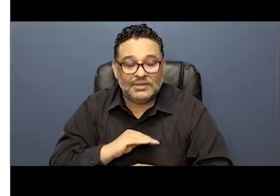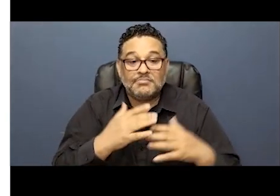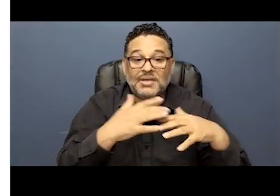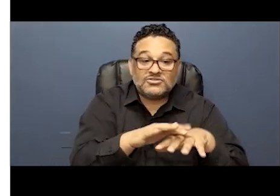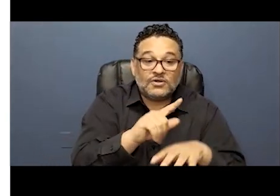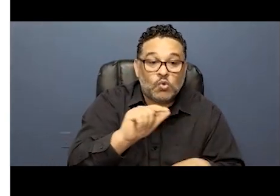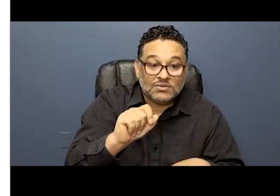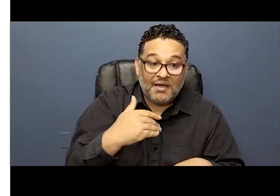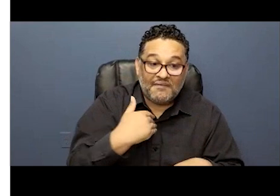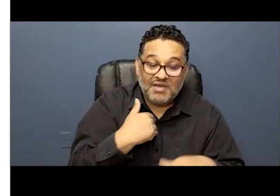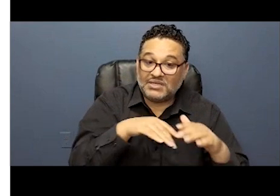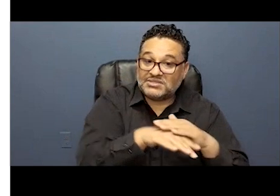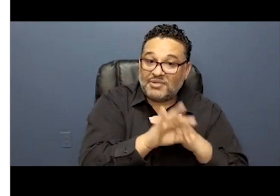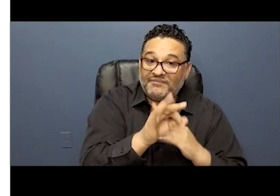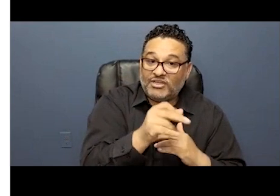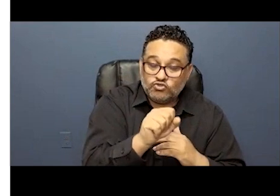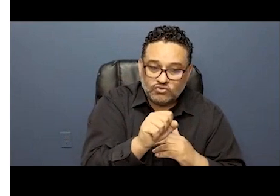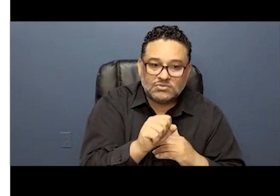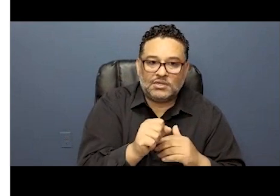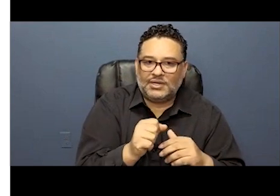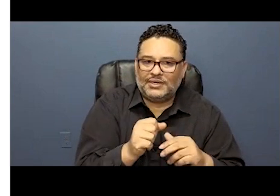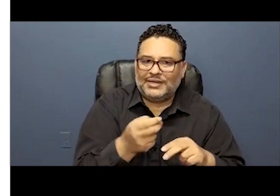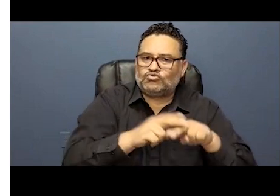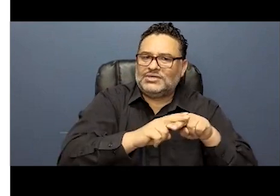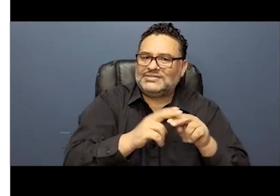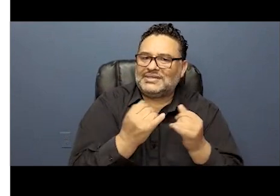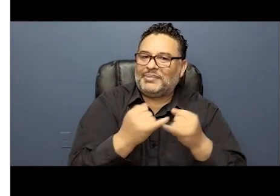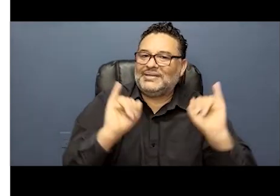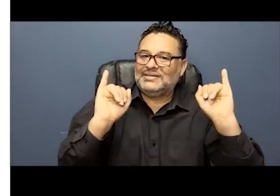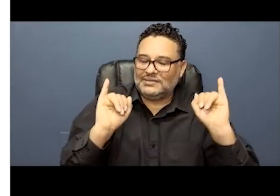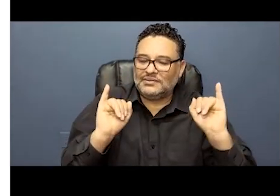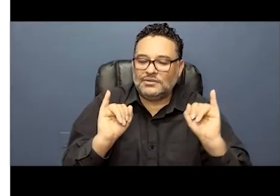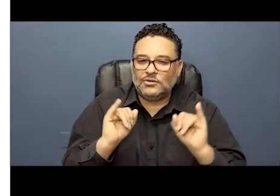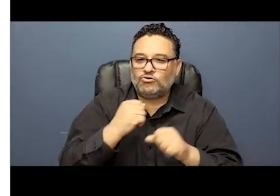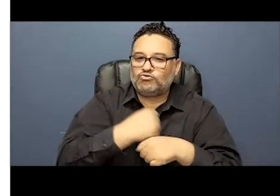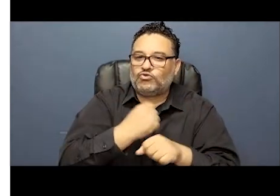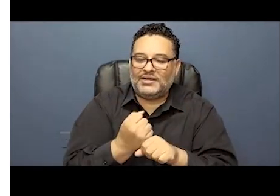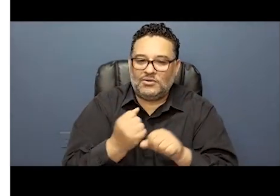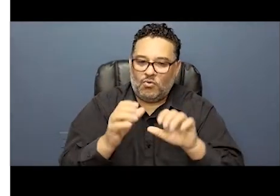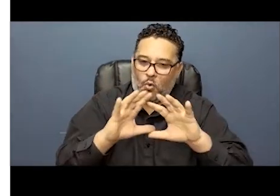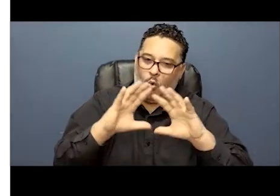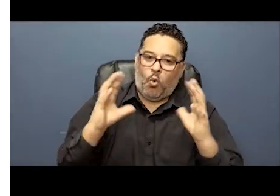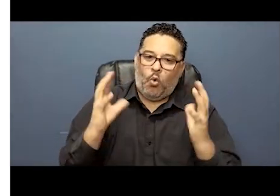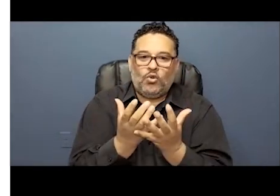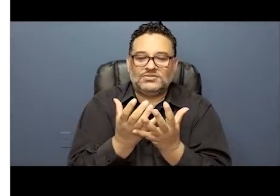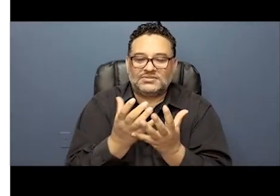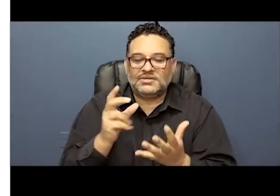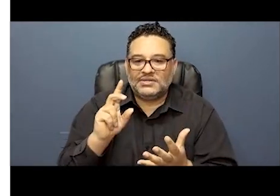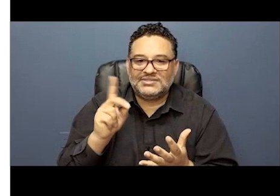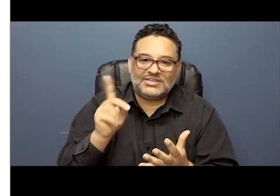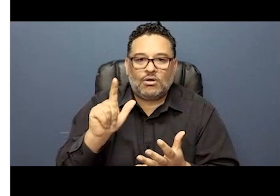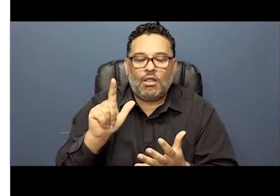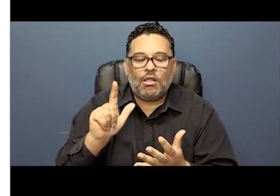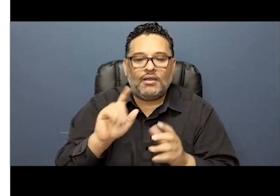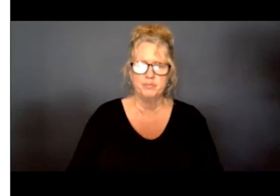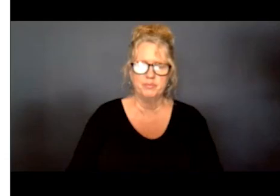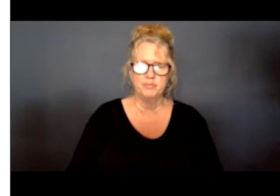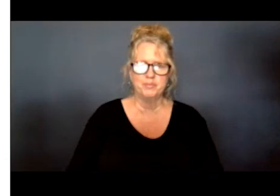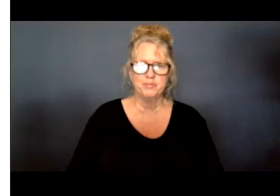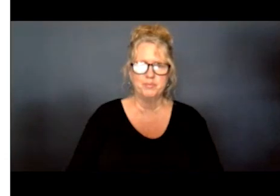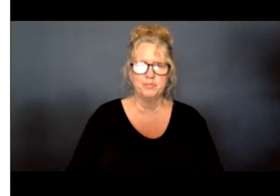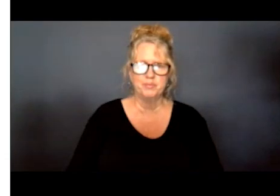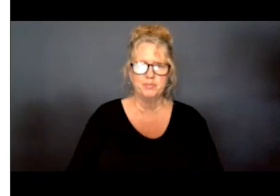features increase independence, creating a holistic digital environment for all users.